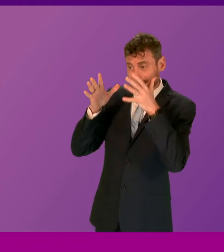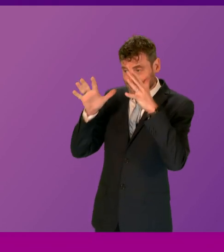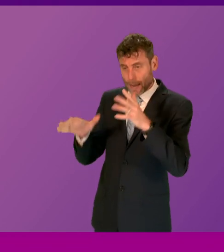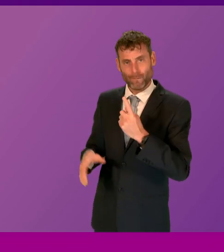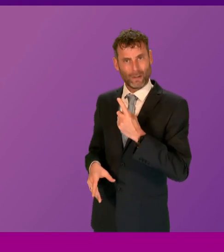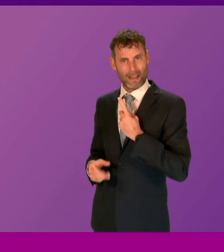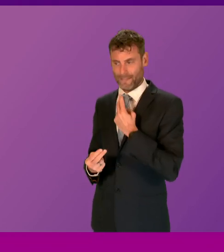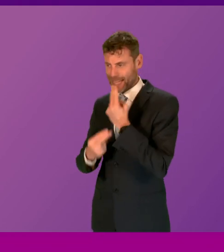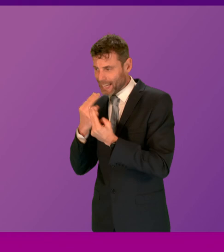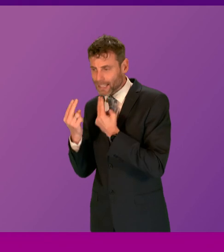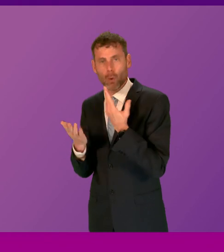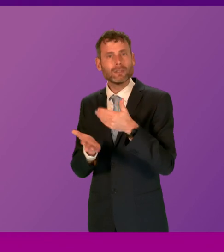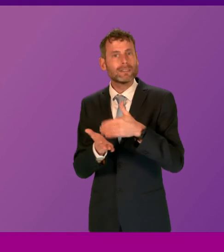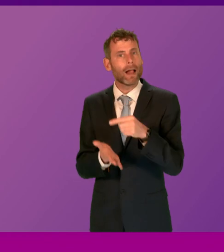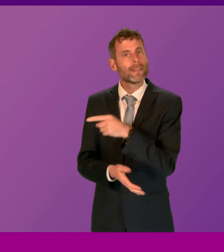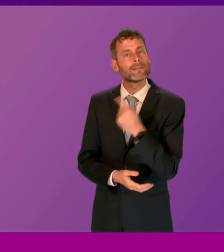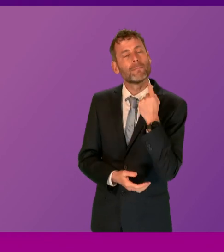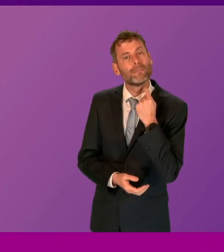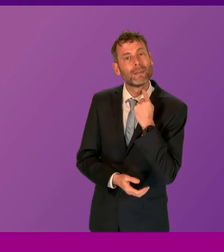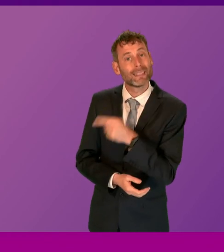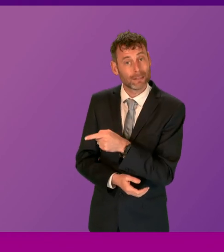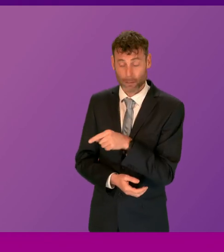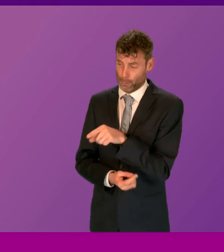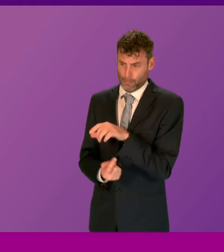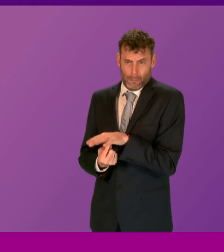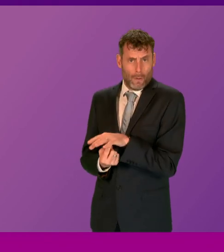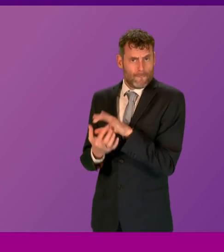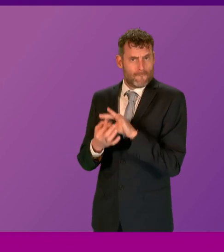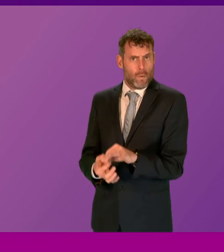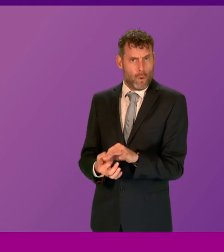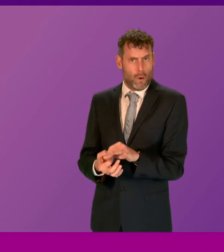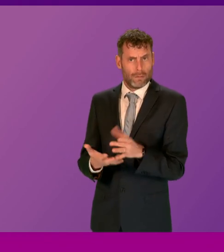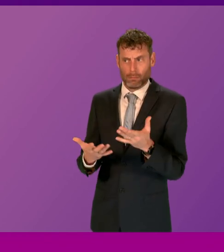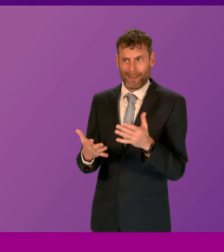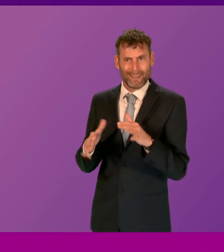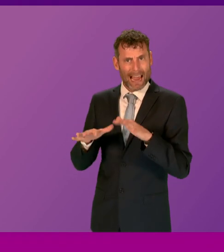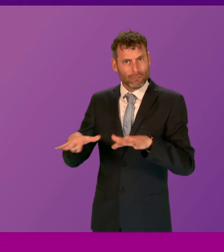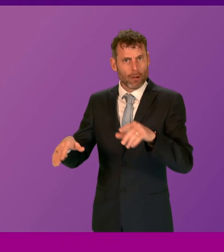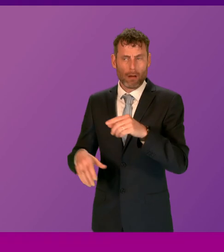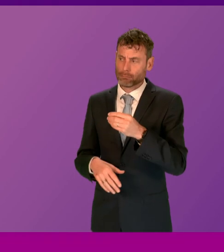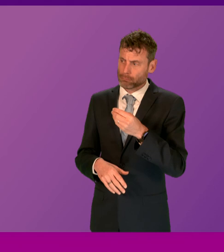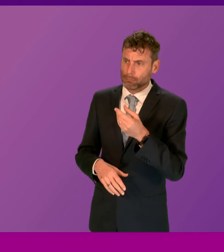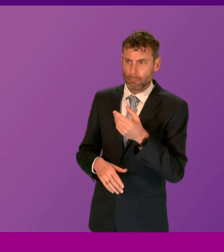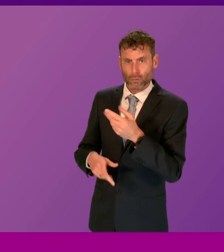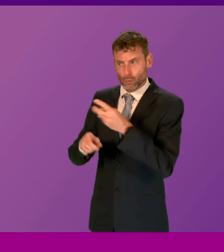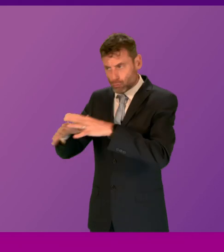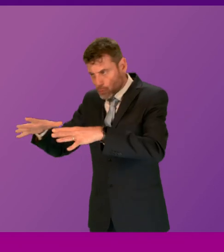incentivising their participation in what is a vital strand of nature restoration? That suggestion is certainly worthy of consideration.